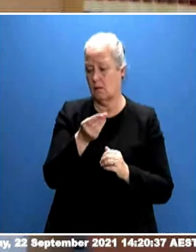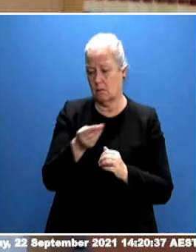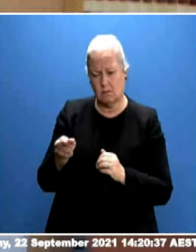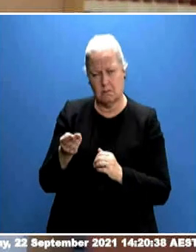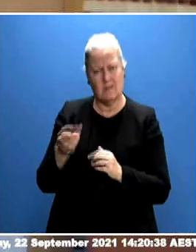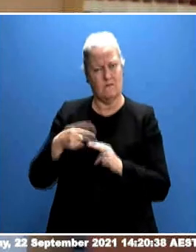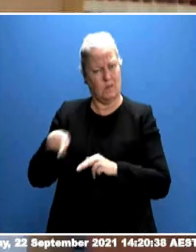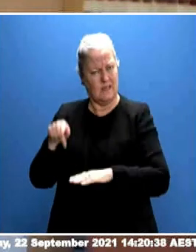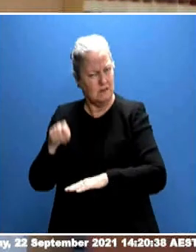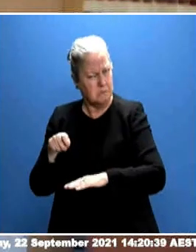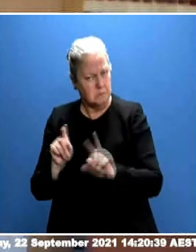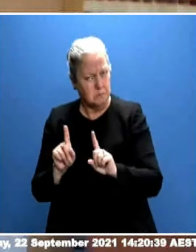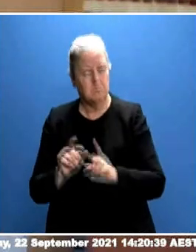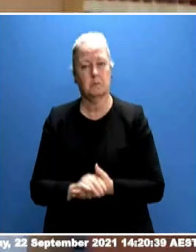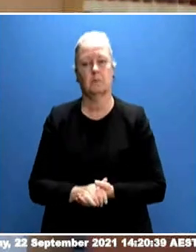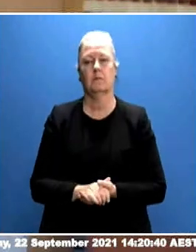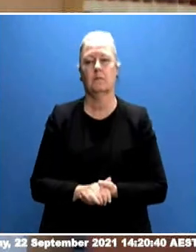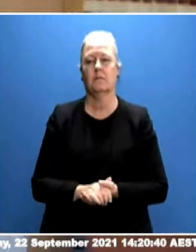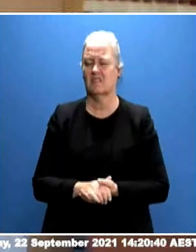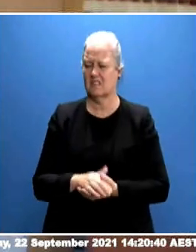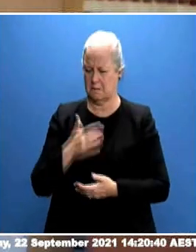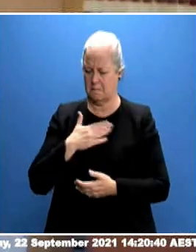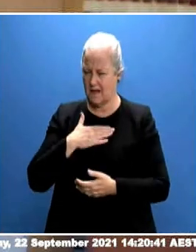I understand it comes out of their general resources.